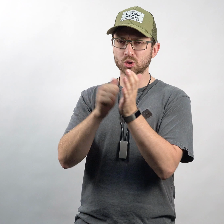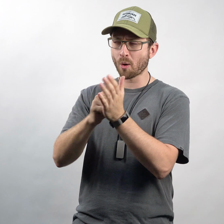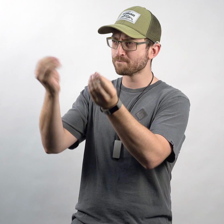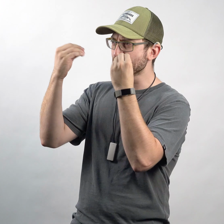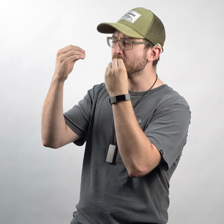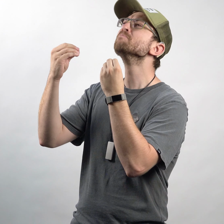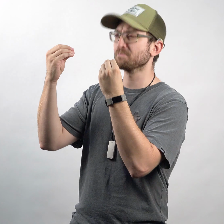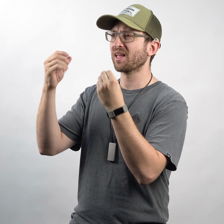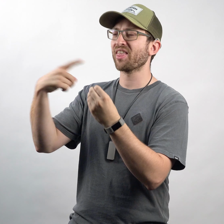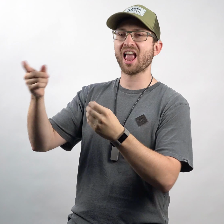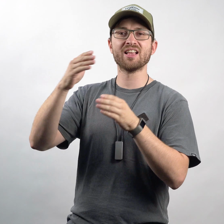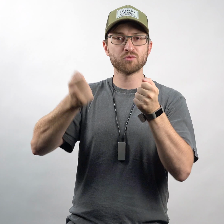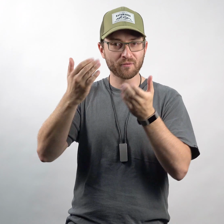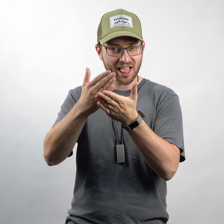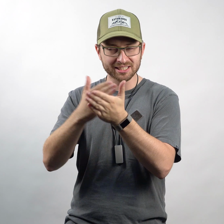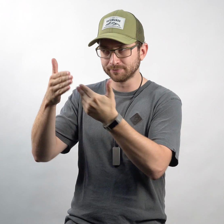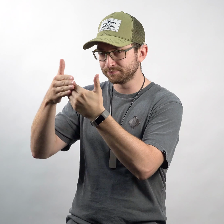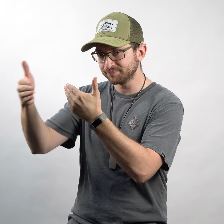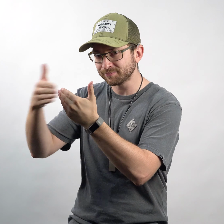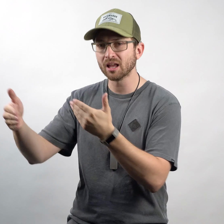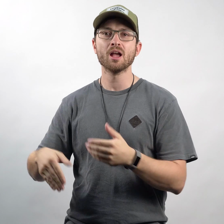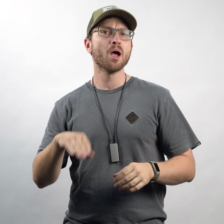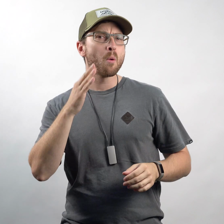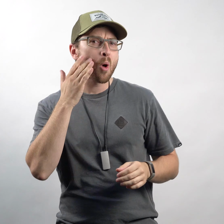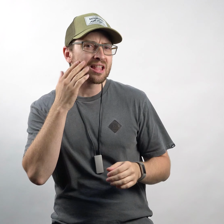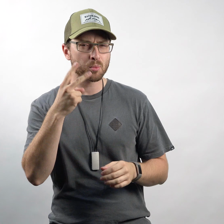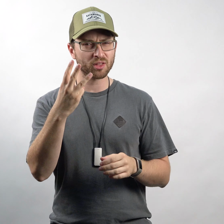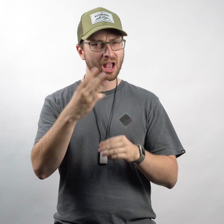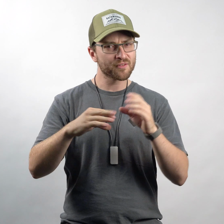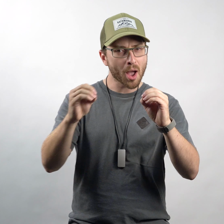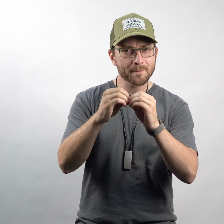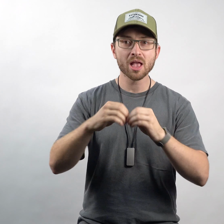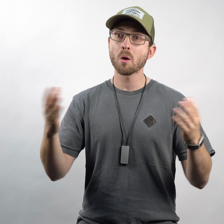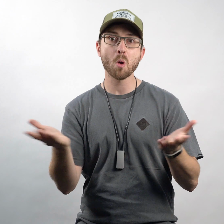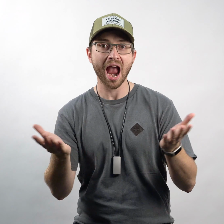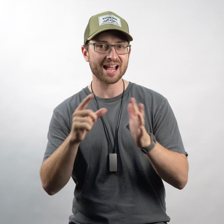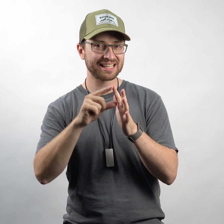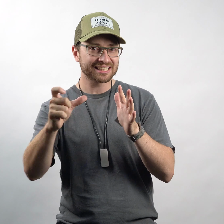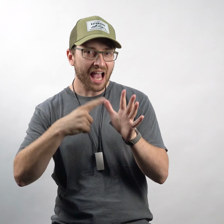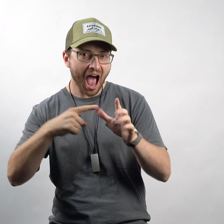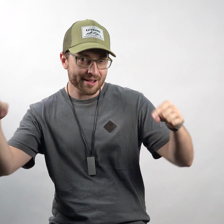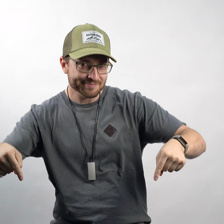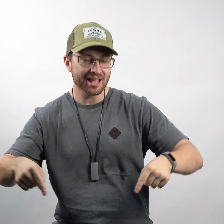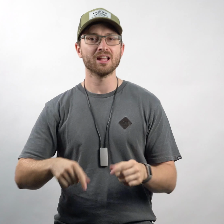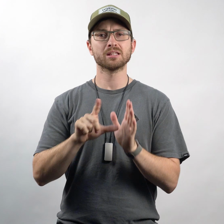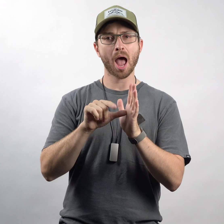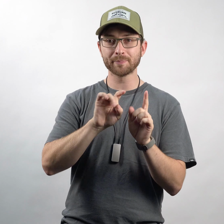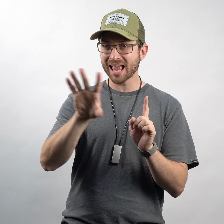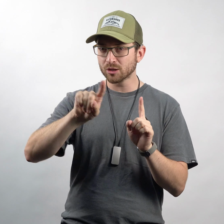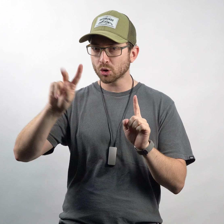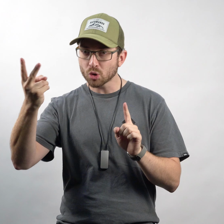First there’s a workshop to attend and then there will be driving lessons to come after. The workshop is on 23 Feb here at DCA from 10am – 2pm.